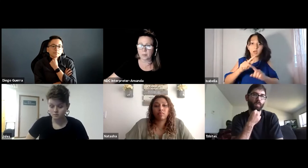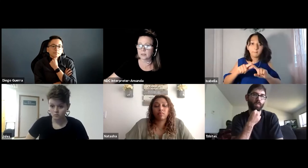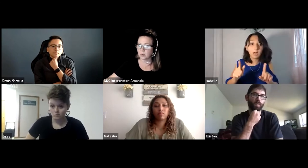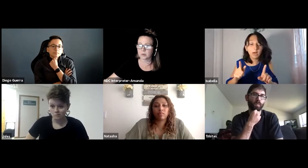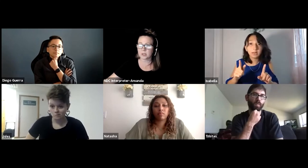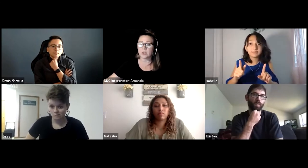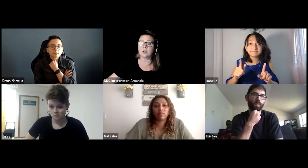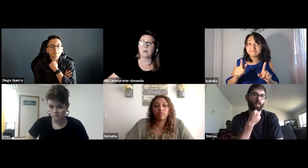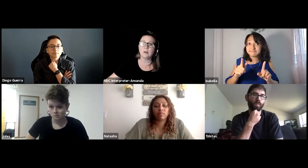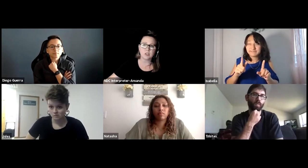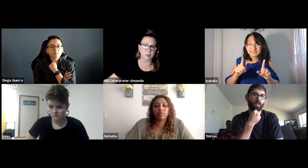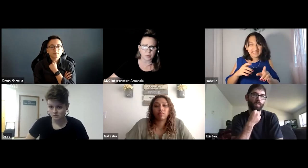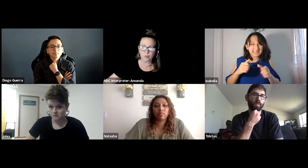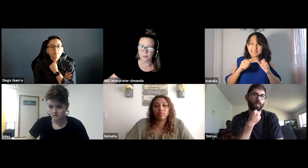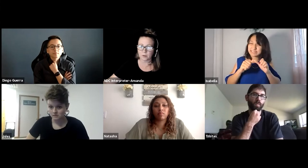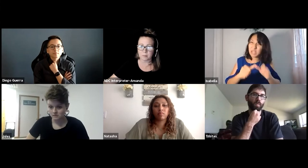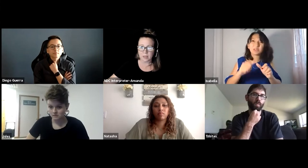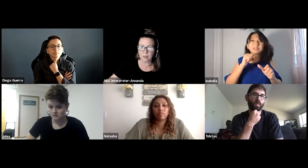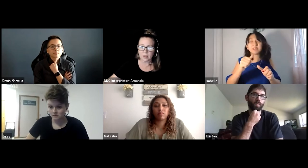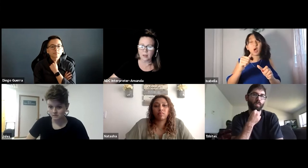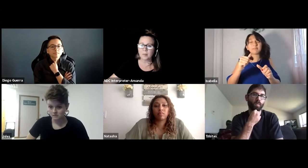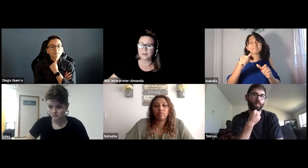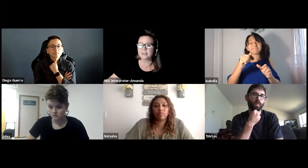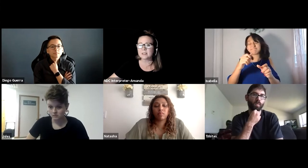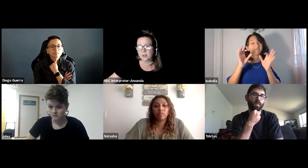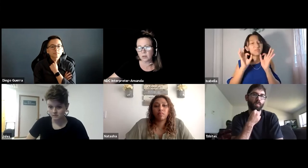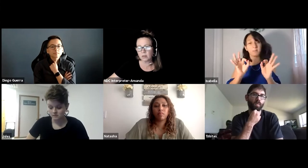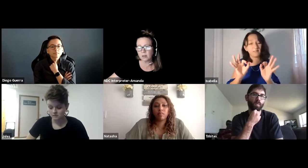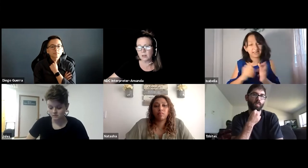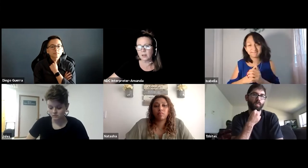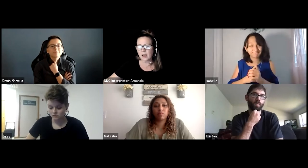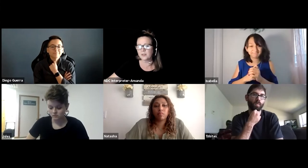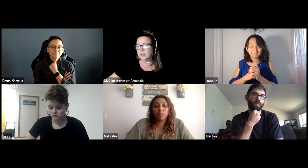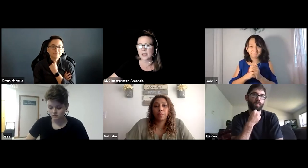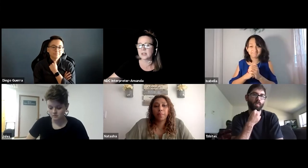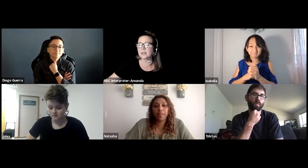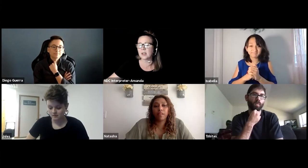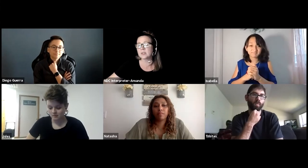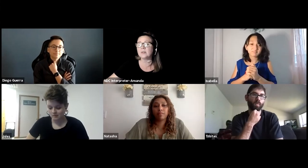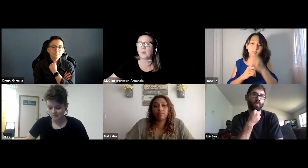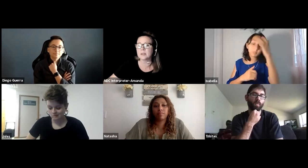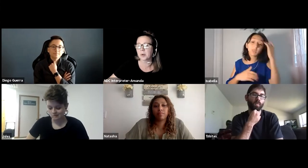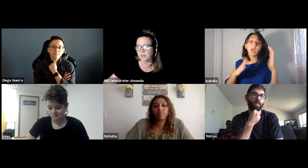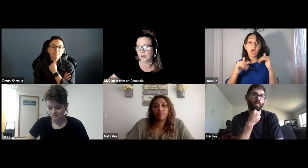high school was a huge improvement for me, but, still, I feel like it certainly wasn't perfect.